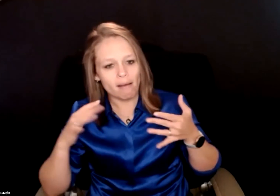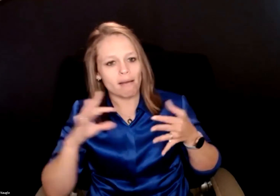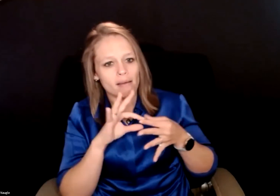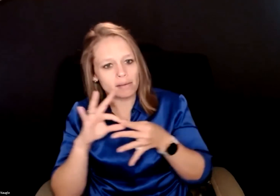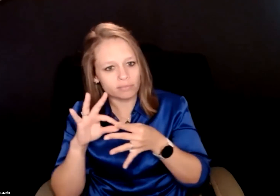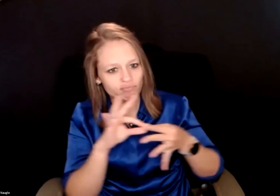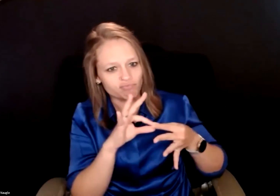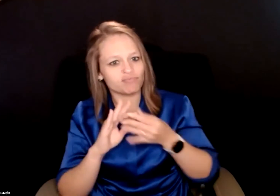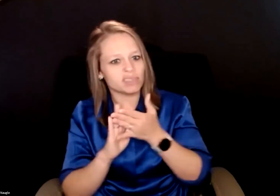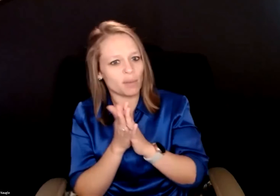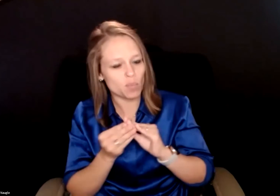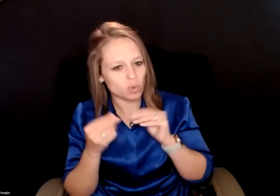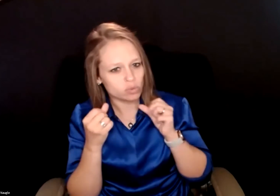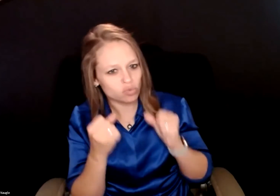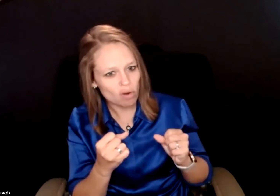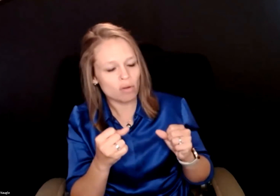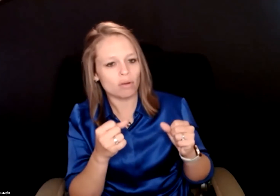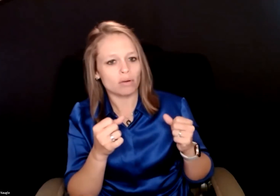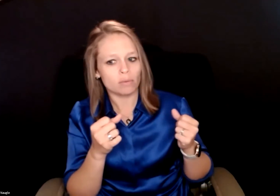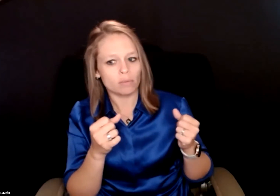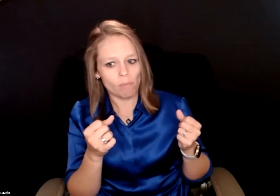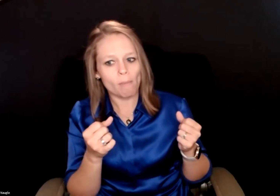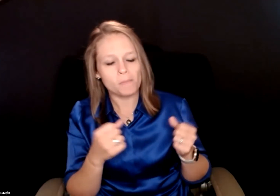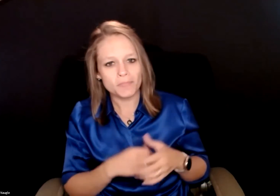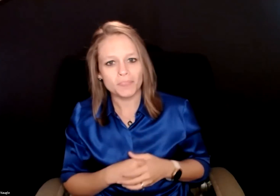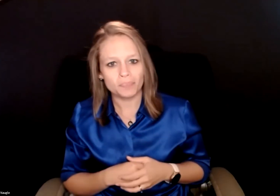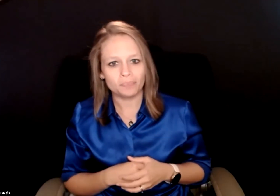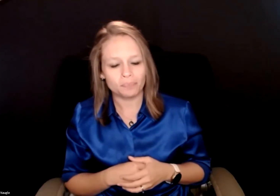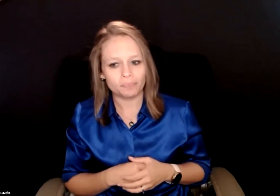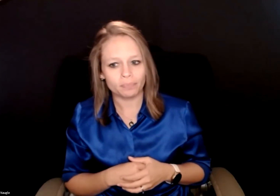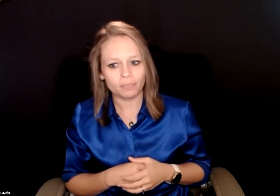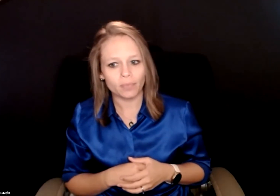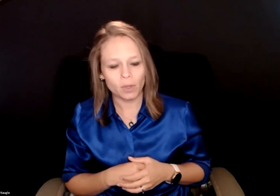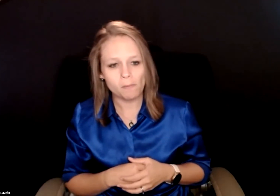When our relationship got stronger.